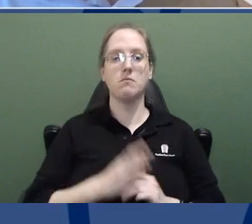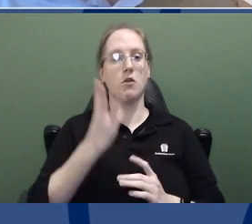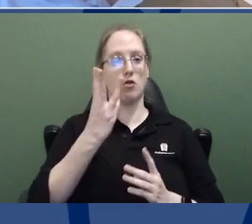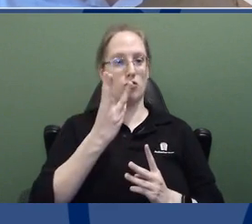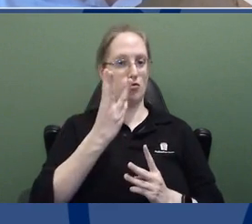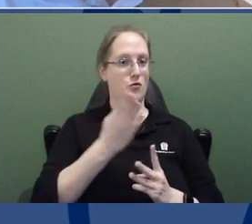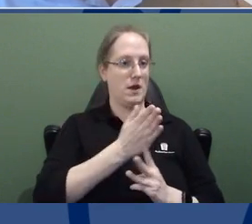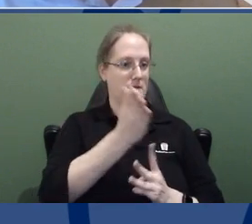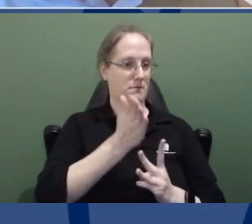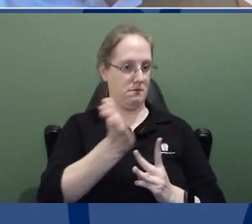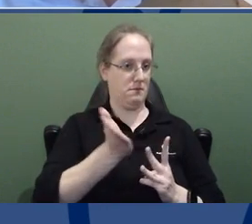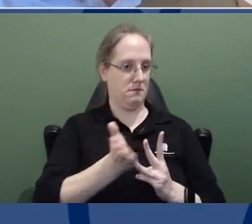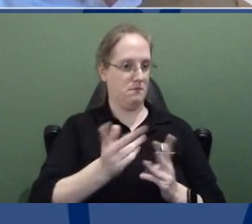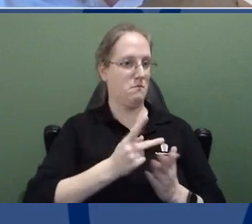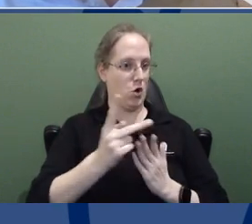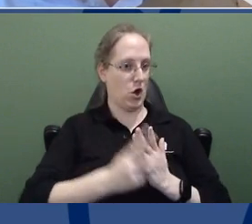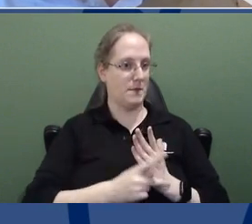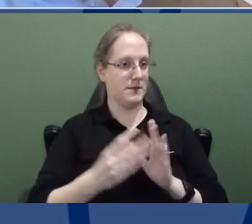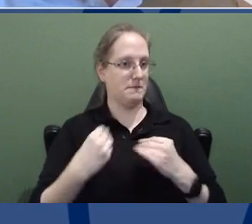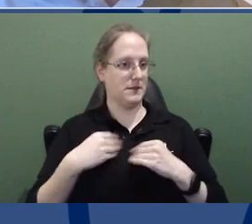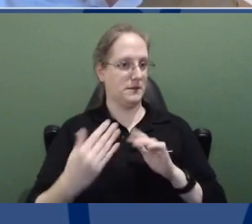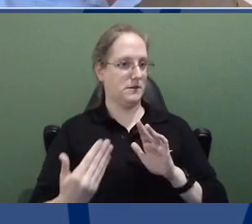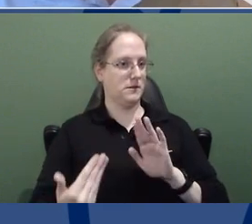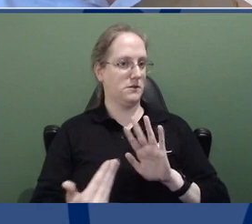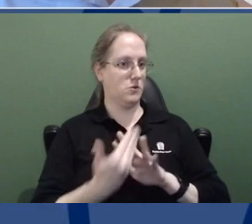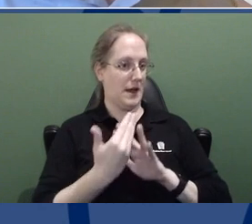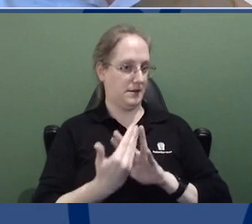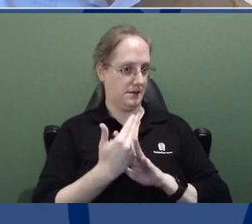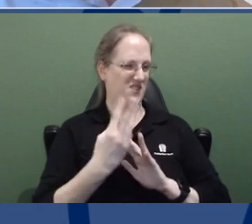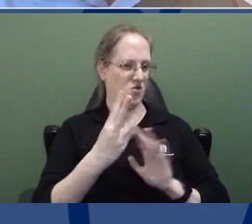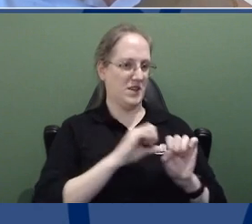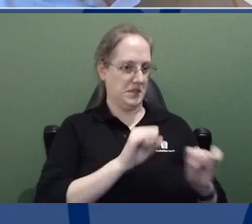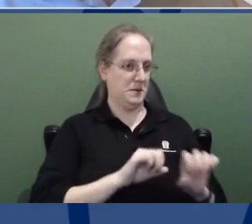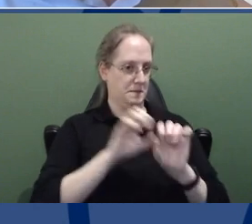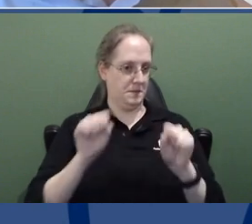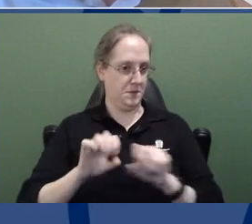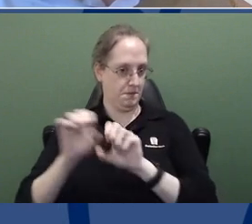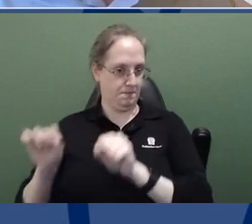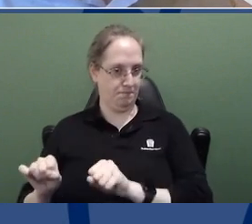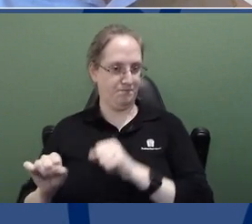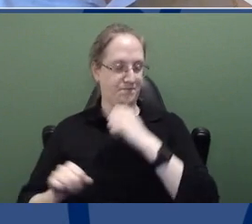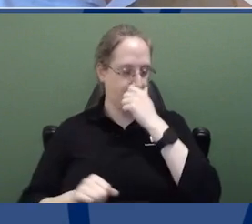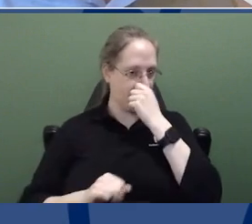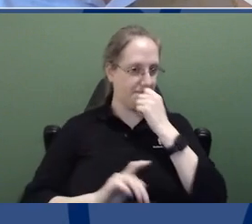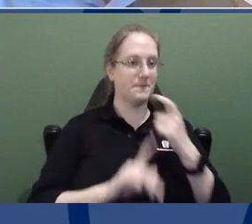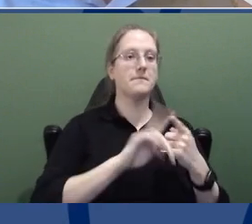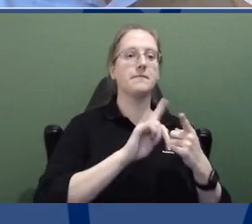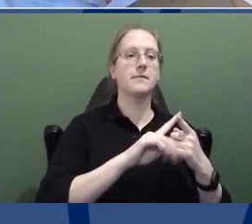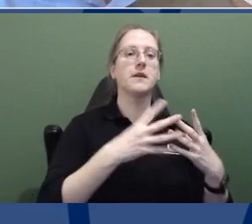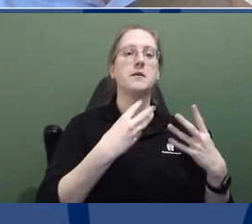for businesses, three mainstream schemes. The first is the business grants. They are